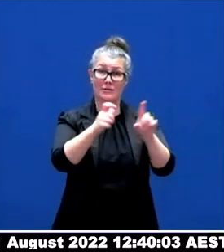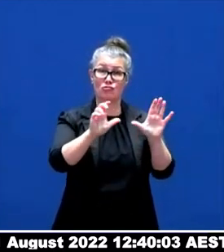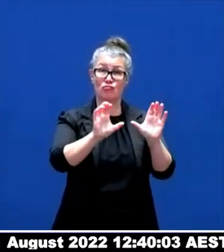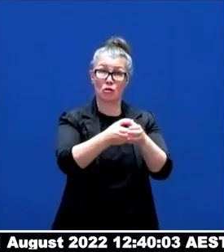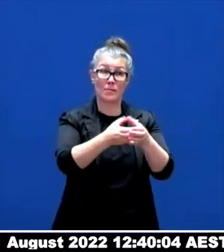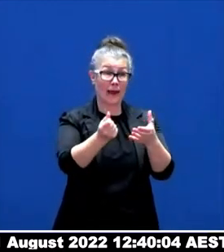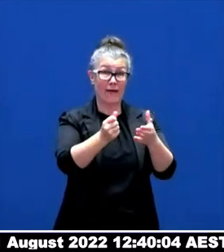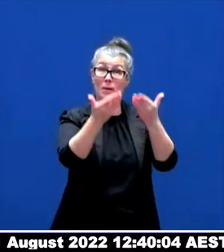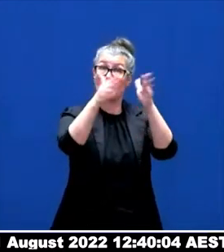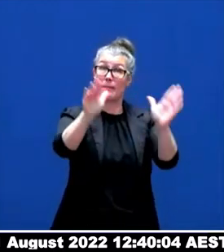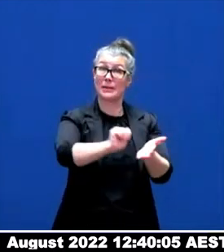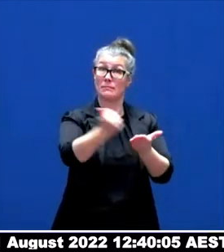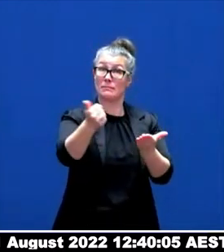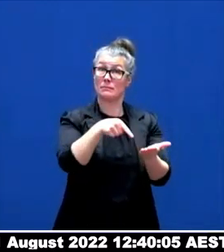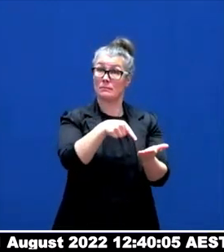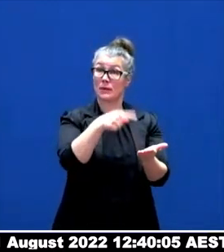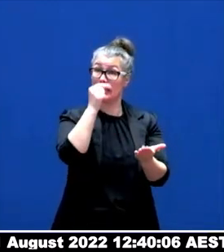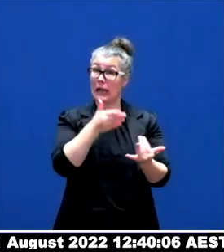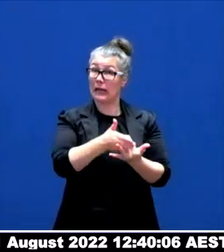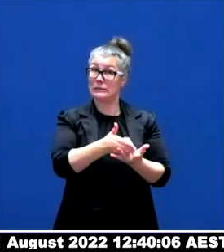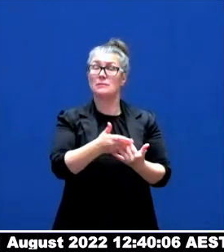available? ZOE DENDLE: I will need to take that on notice.